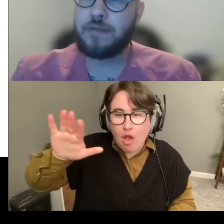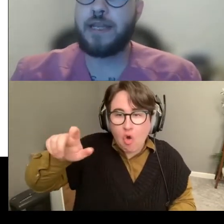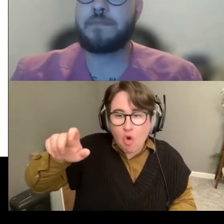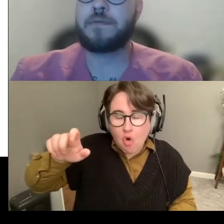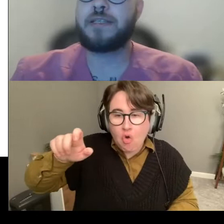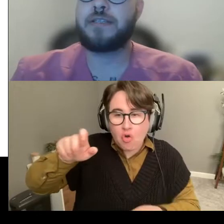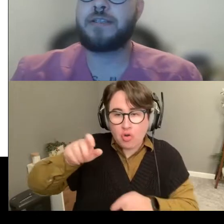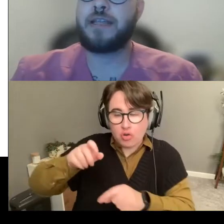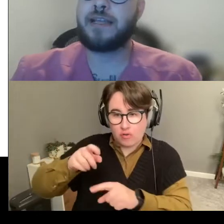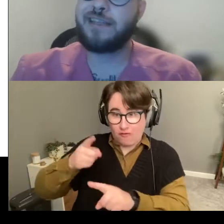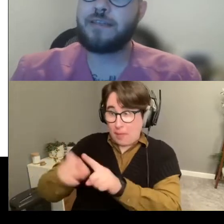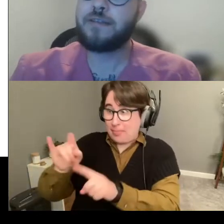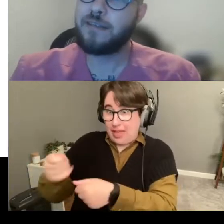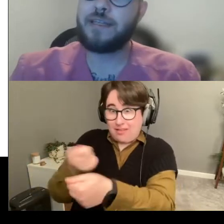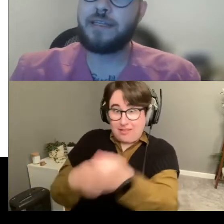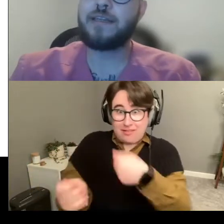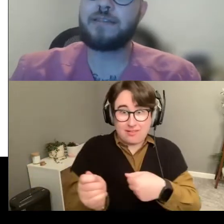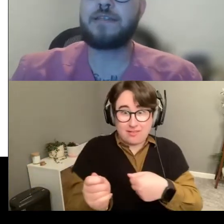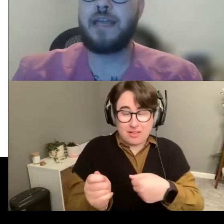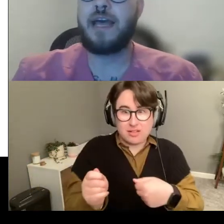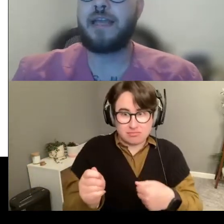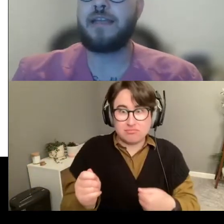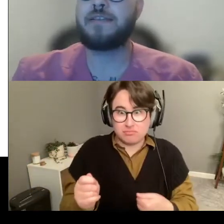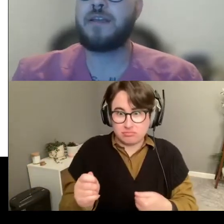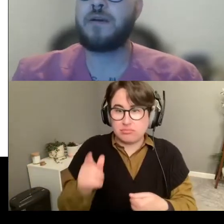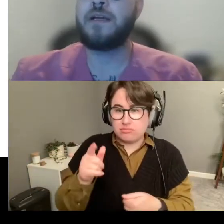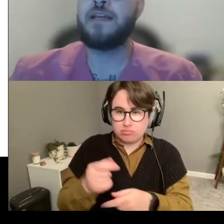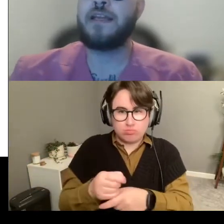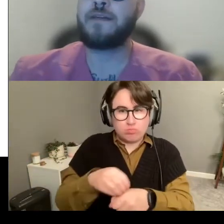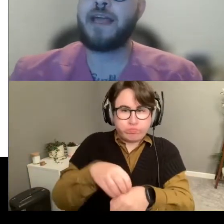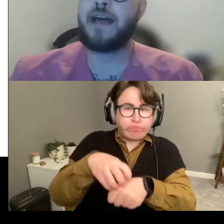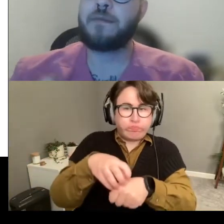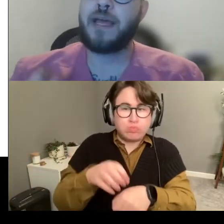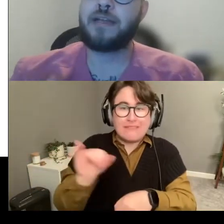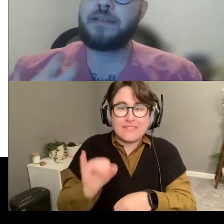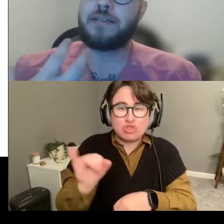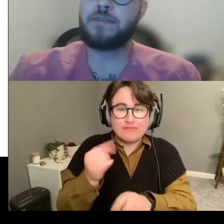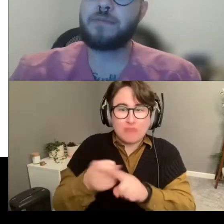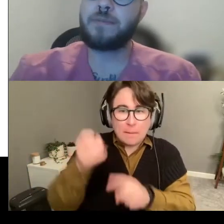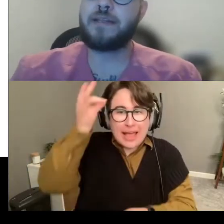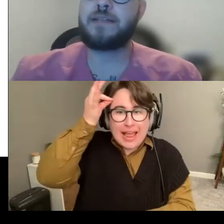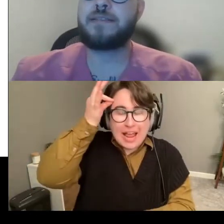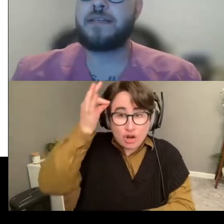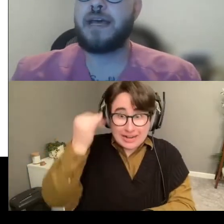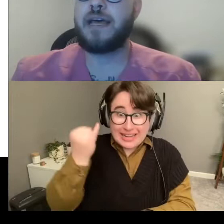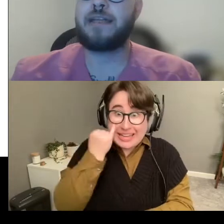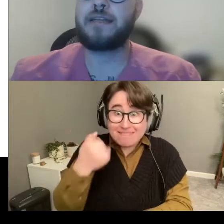during that procedure that can look like an STI. So if I automatically assume it's an STI